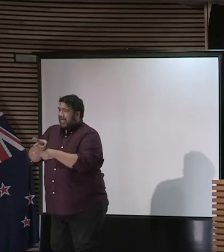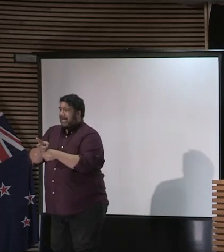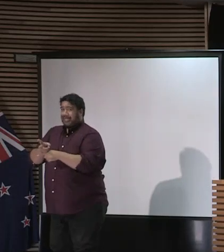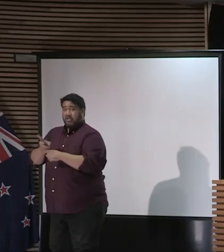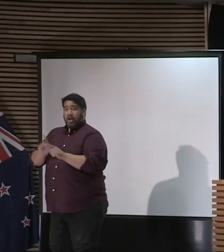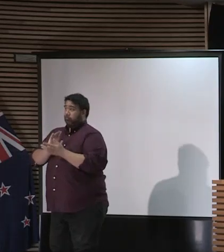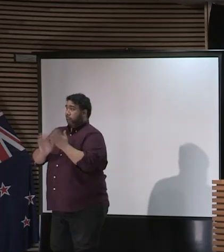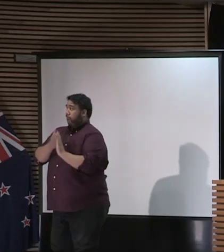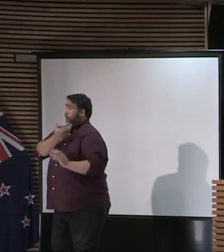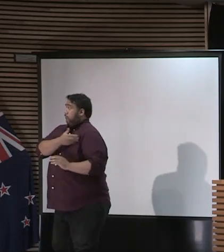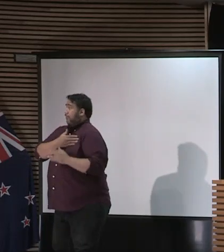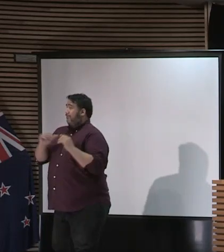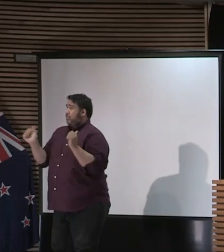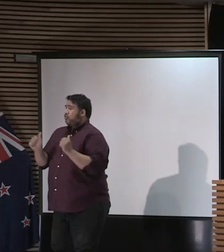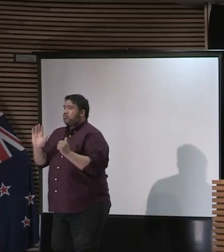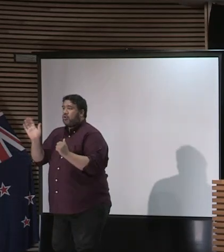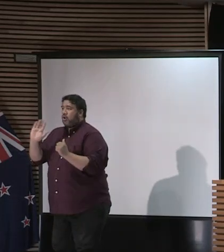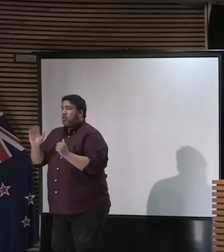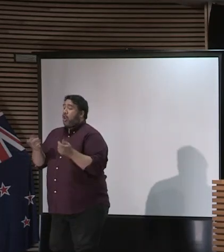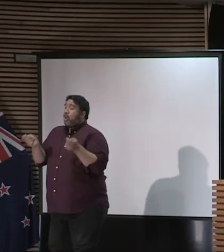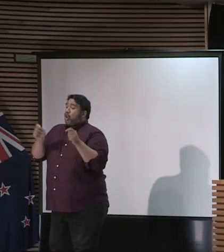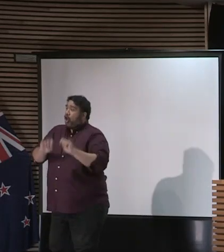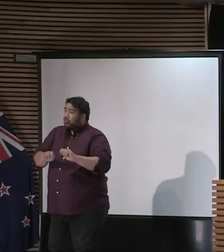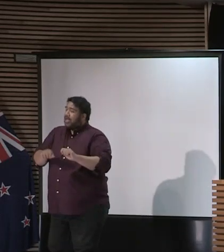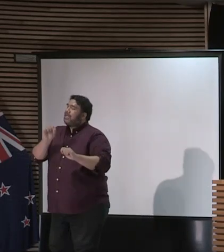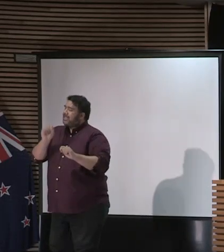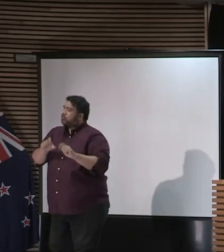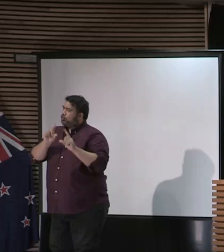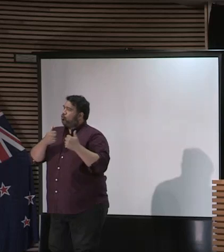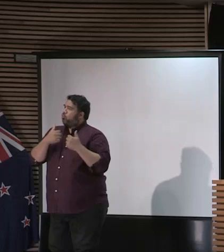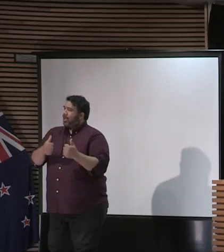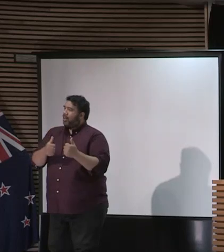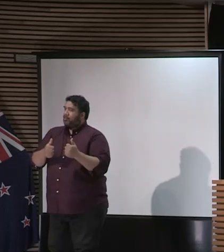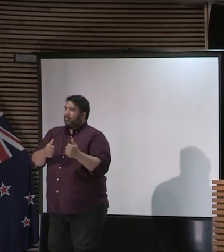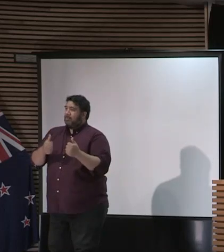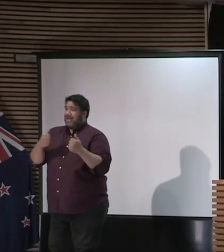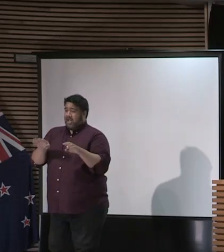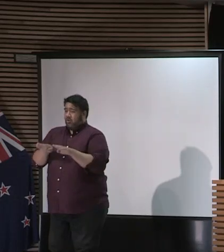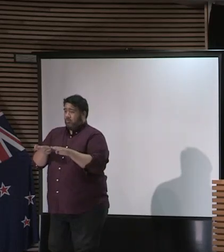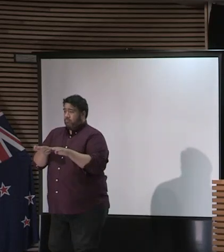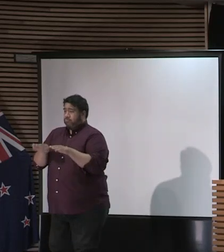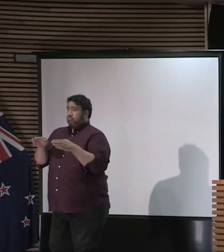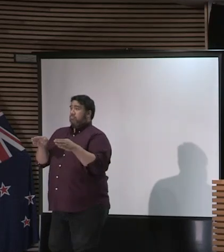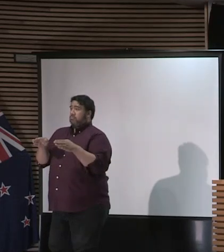transmission? But it's an ongoing battle. There is not one point in time that this mission ends now. Yes, with he